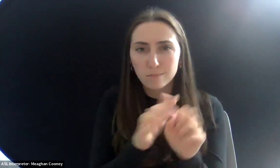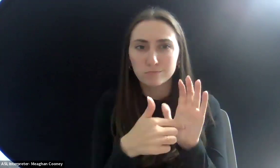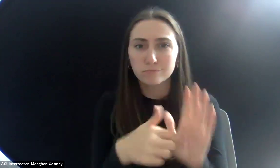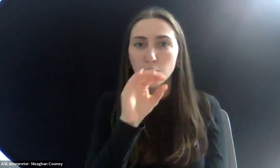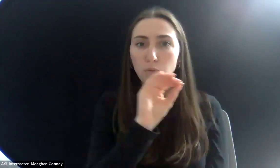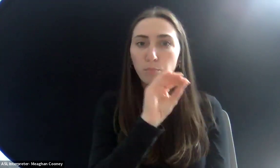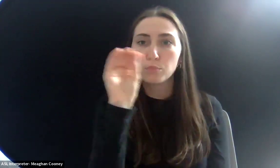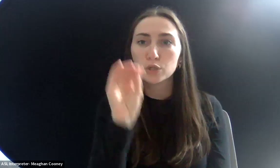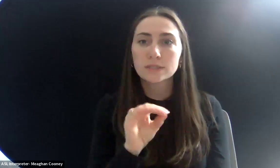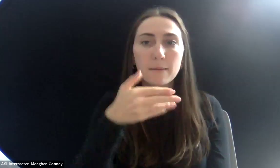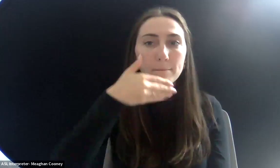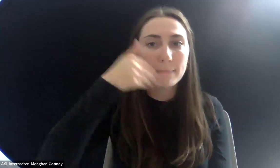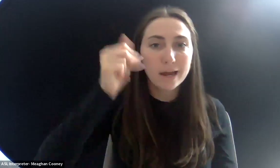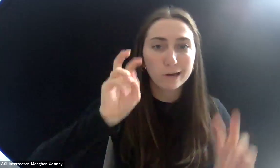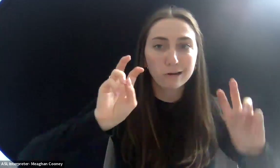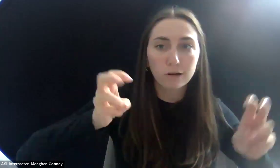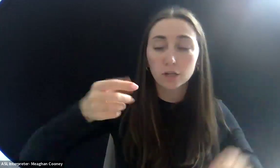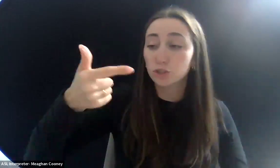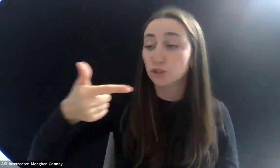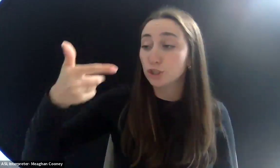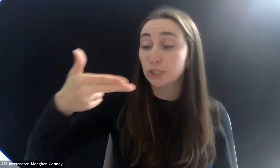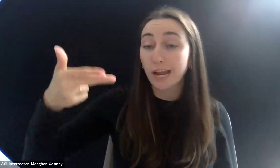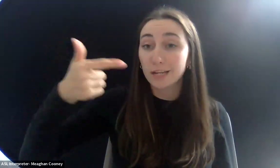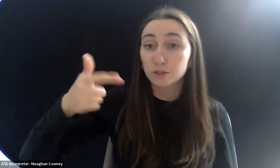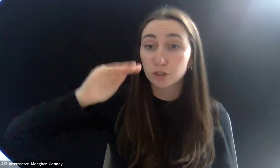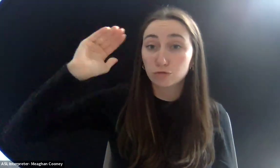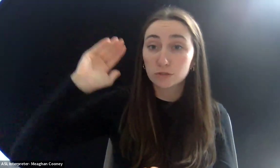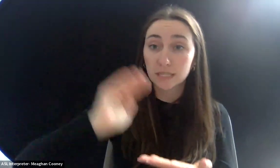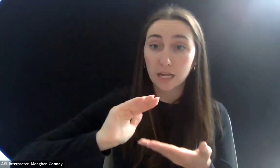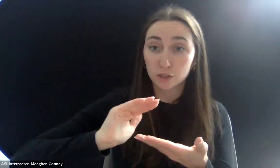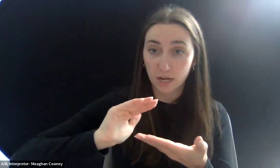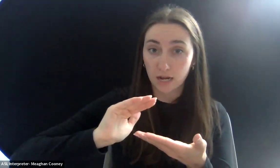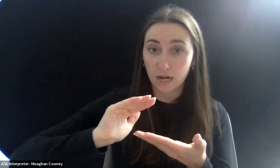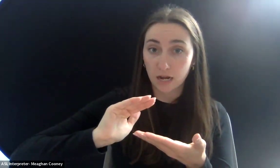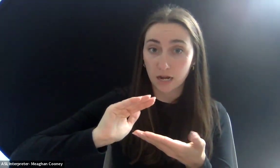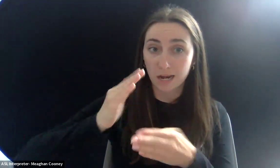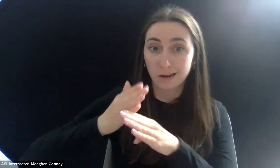expressed as a percent better GHG reduction over a code base case.